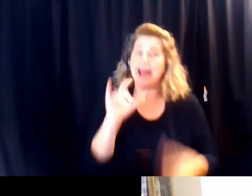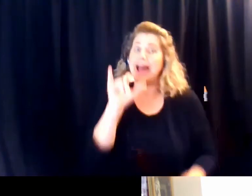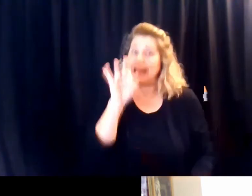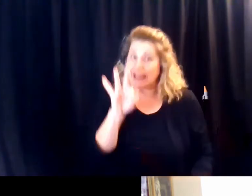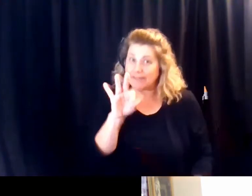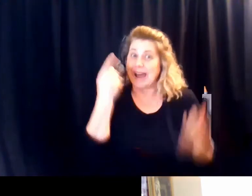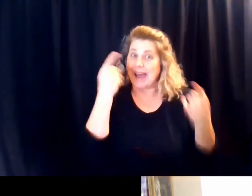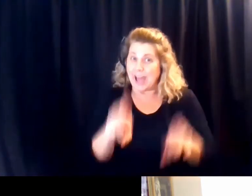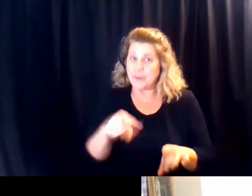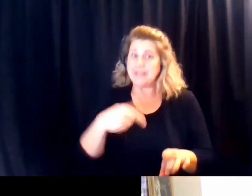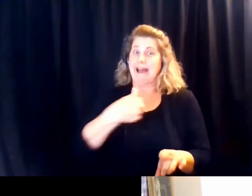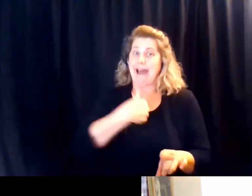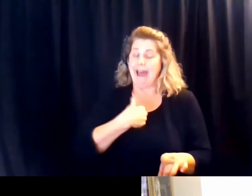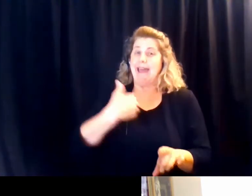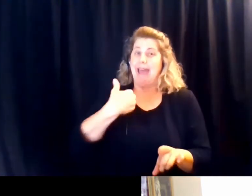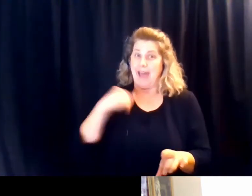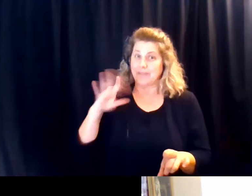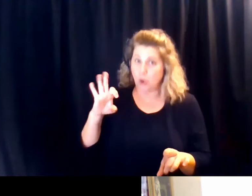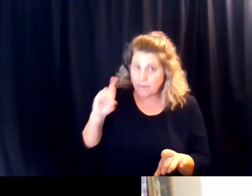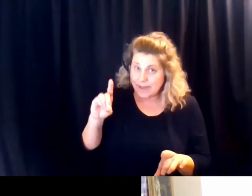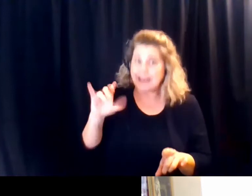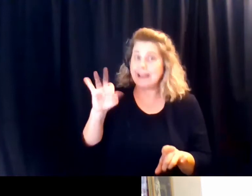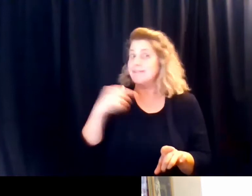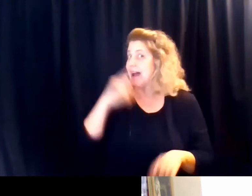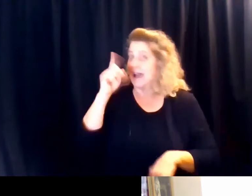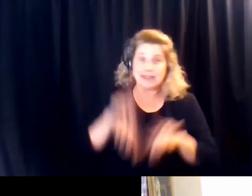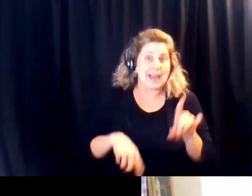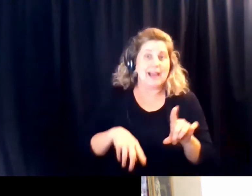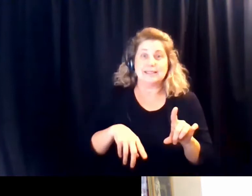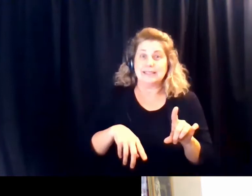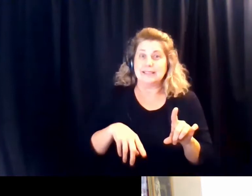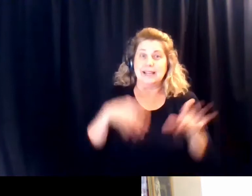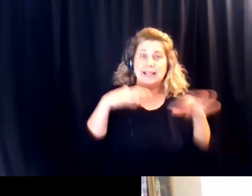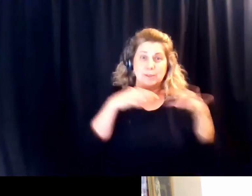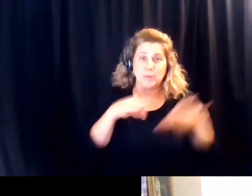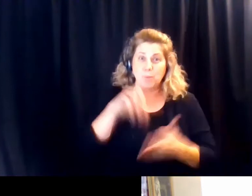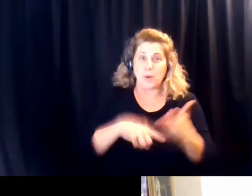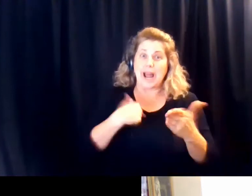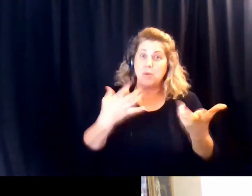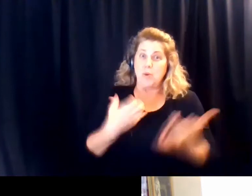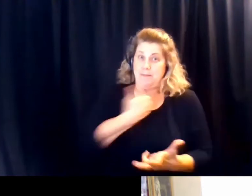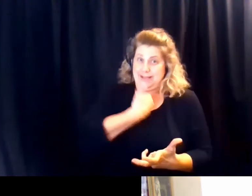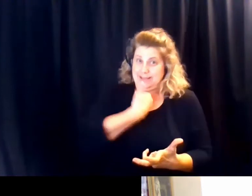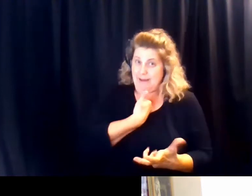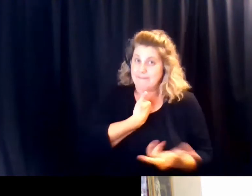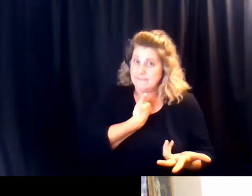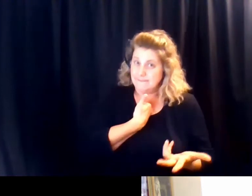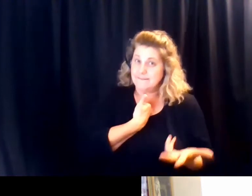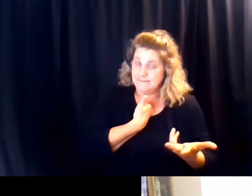Judith Heumann: With a company here that's working overseas or with a company overseas think, you know, the world is changing, and we need to be a part of it.